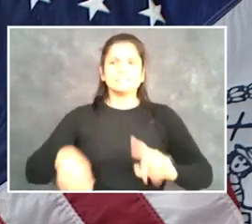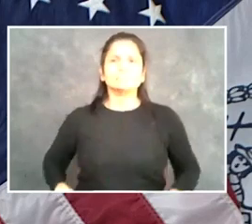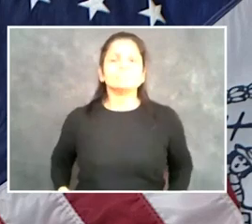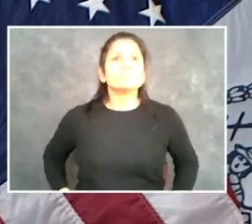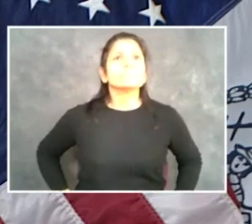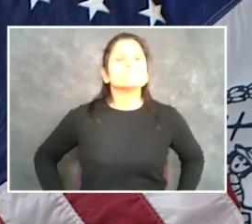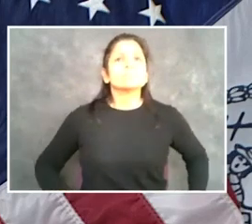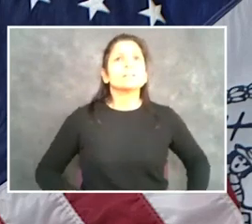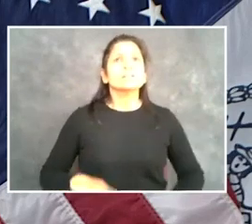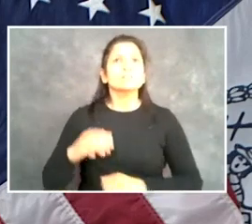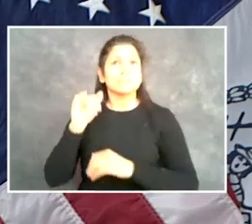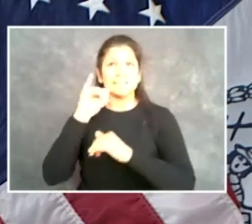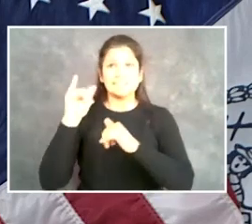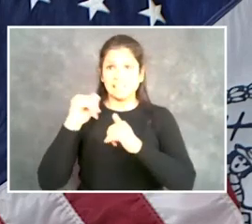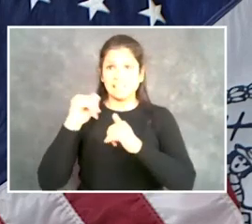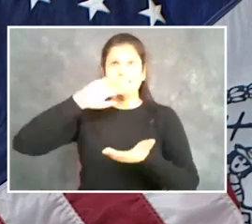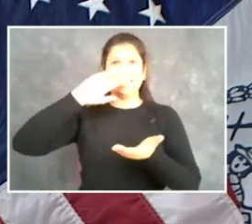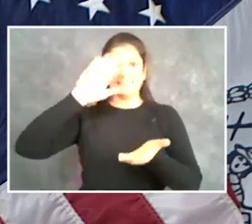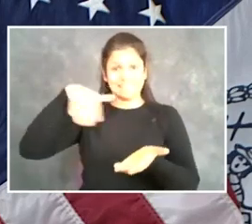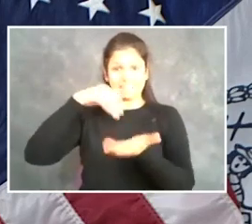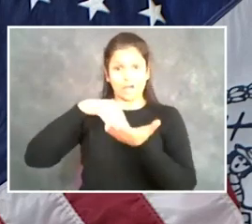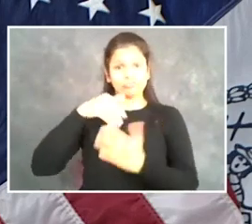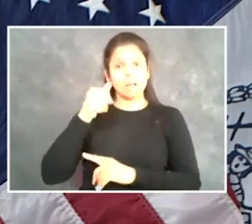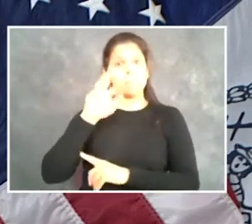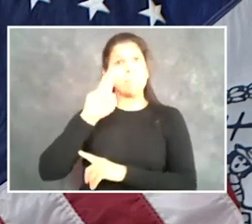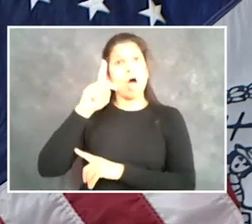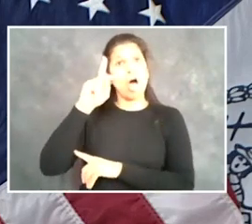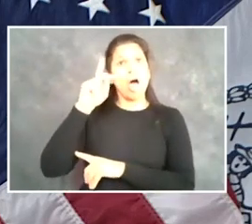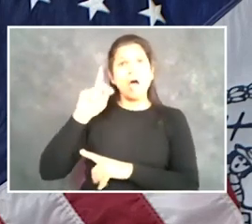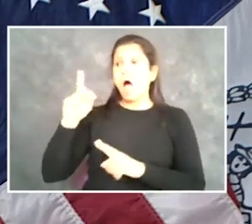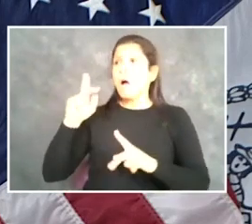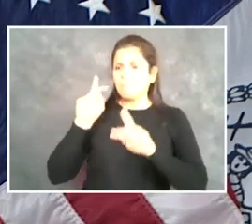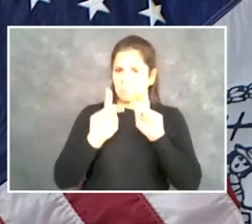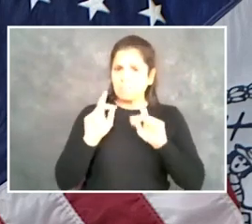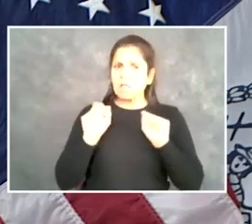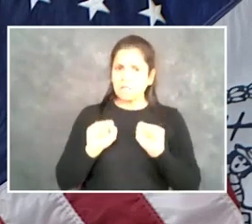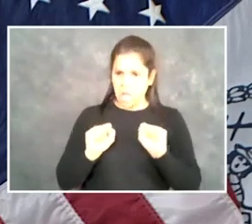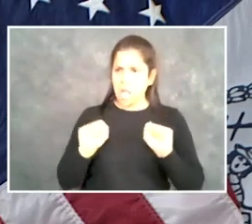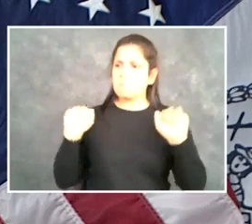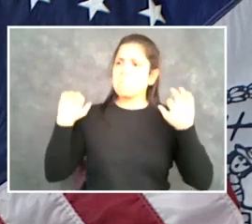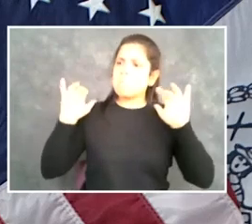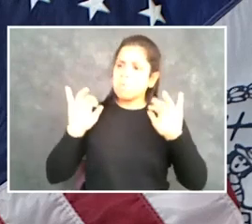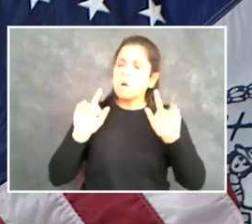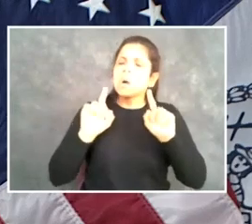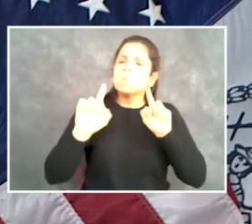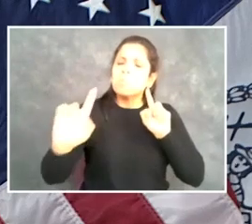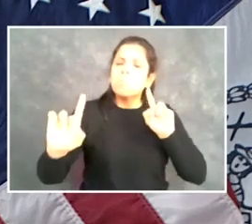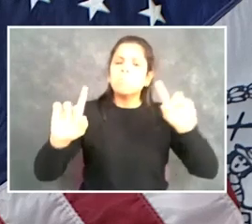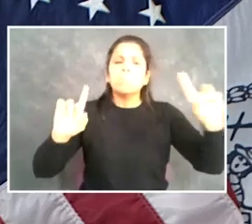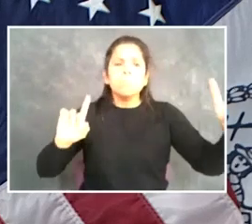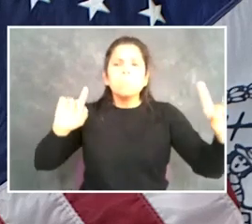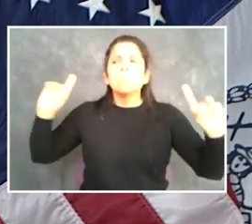LIKE SOCIAL DISTANCE AS IT'S MAINTAINED IN CENTRAL PARK COULD BE MAINTAINED ON MANY OF